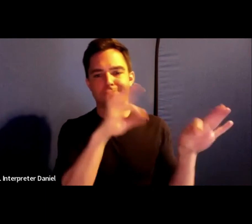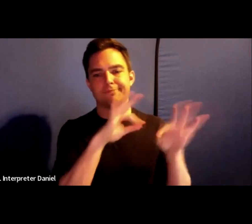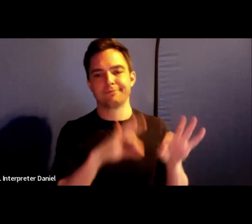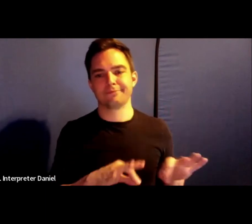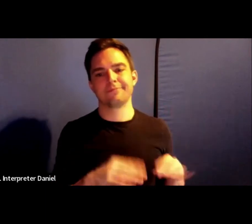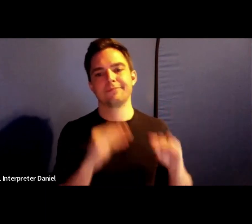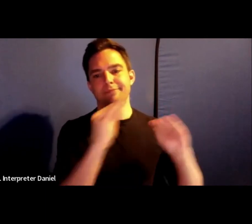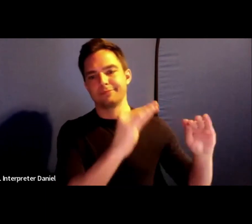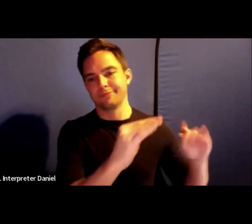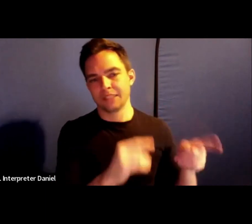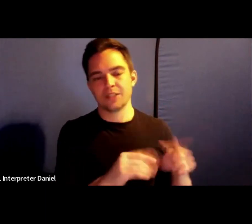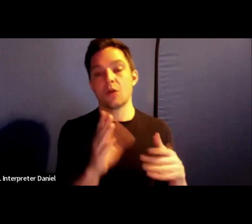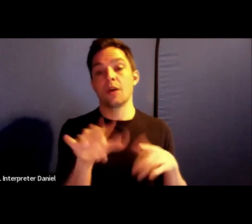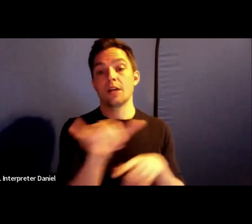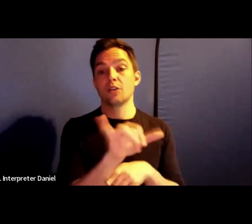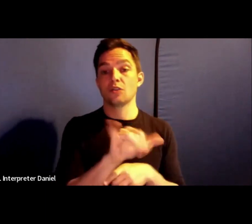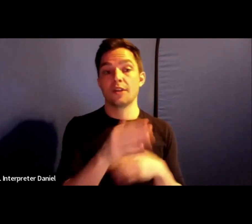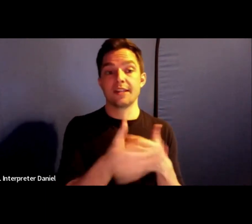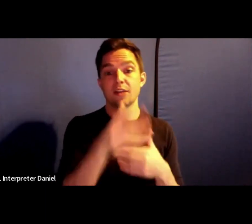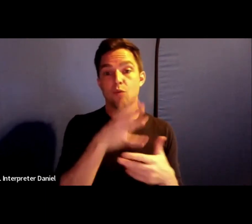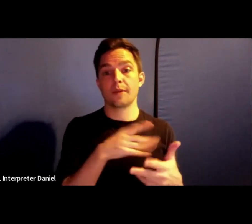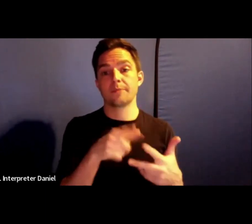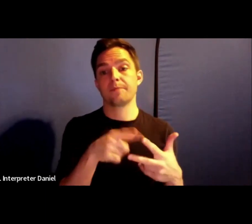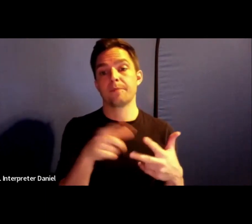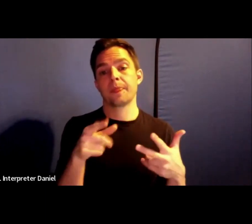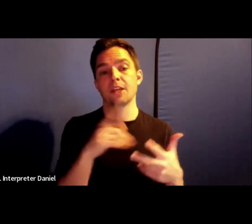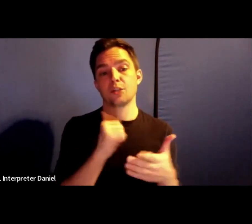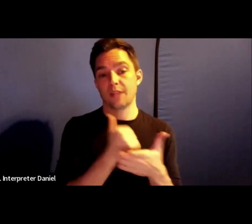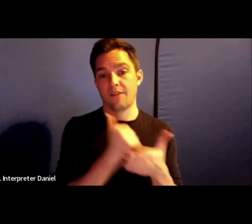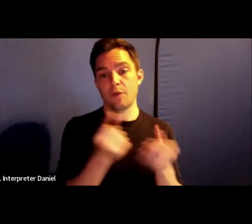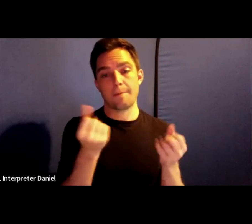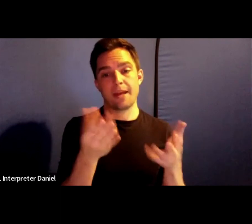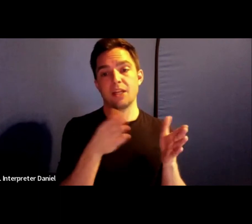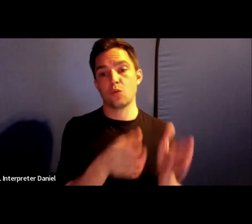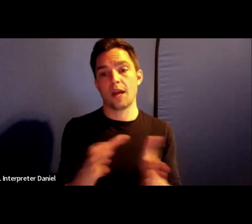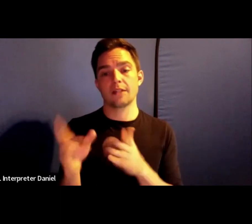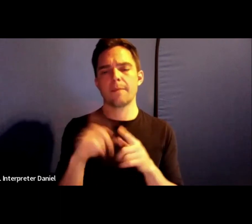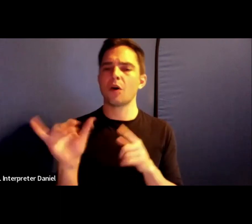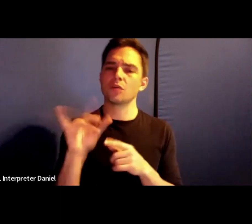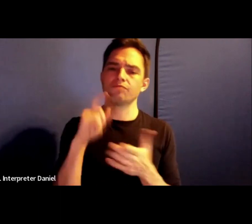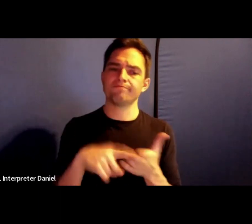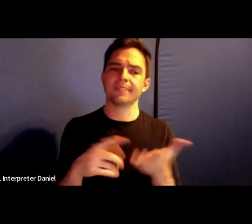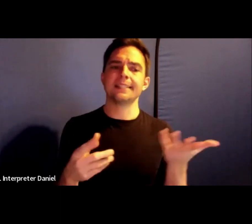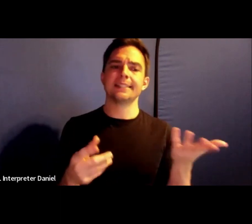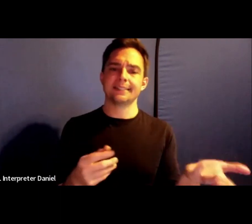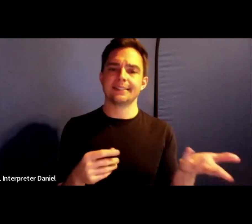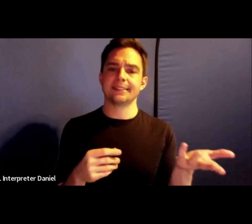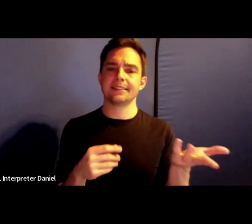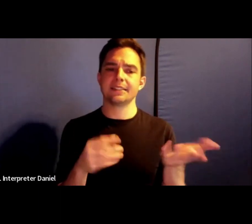also, the next woman, she was helpful in many ways. But there was a situation where all of a sudden, one year she said Well,